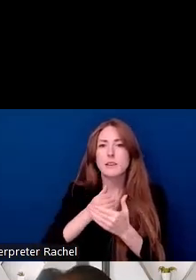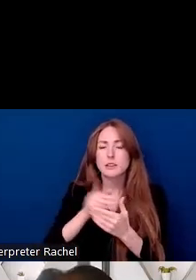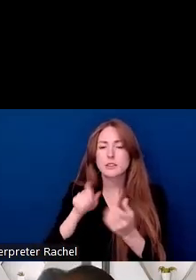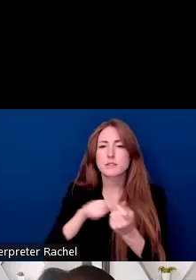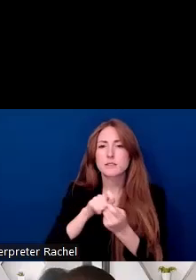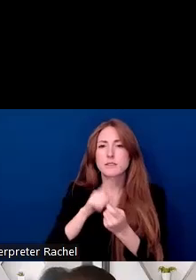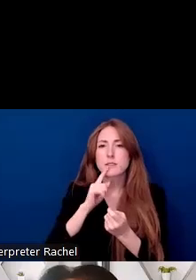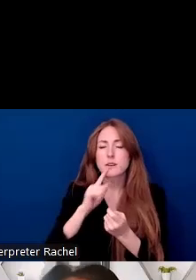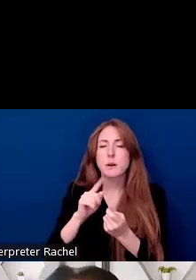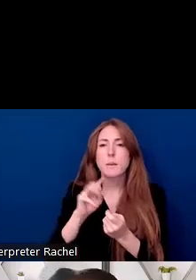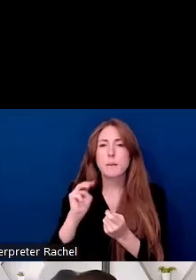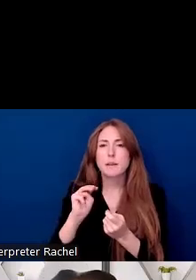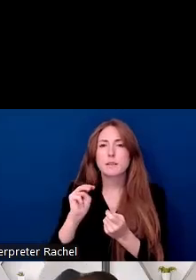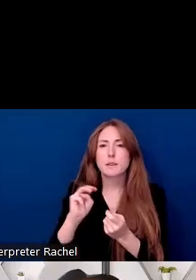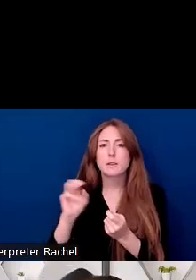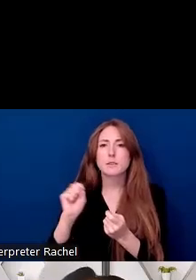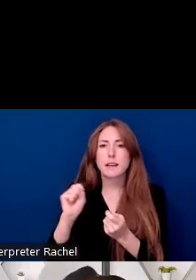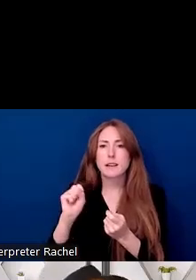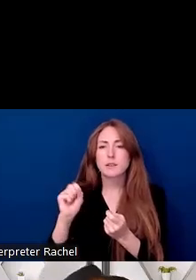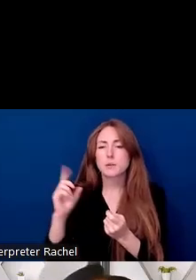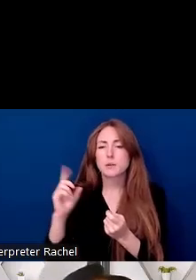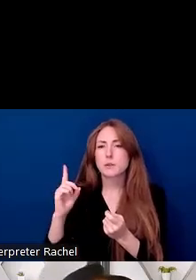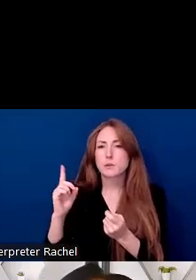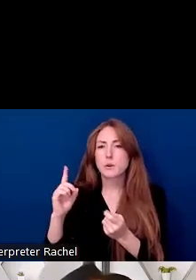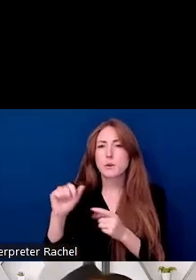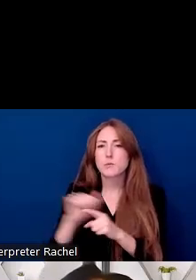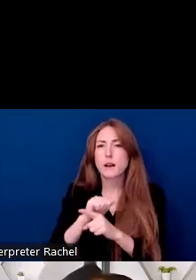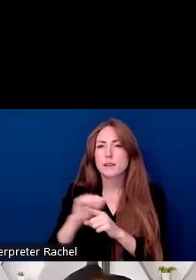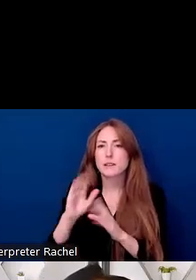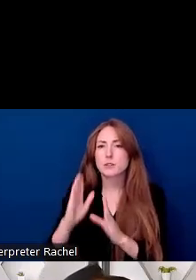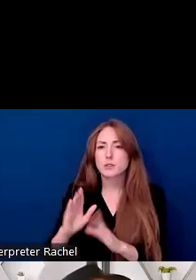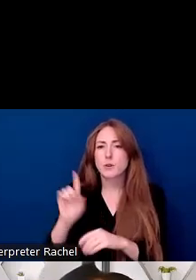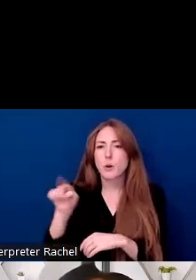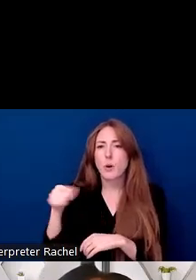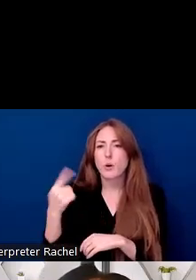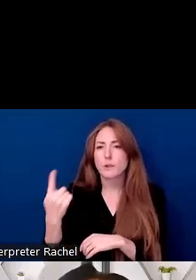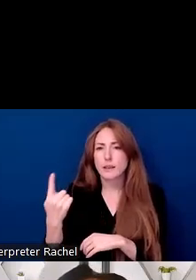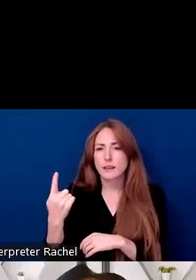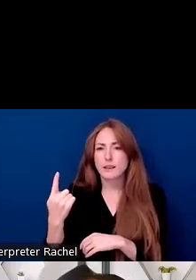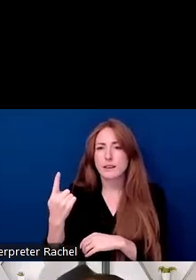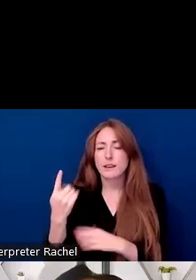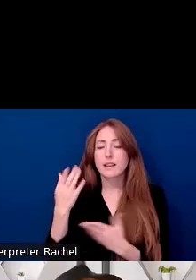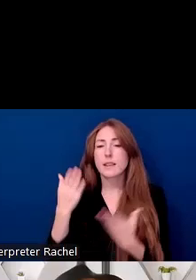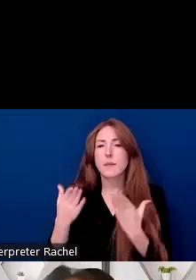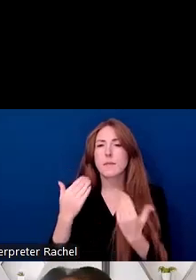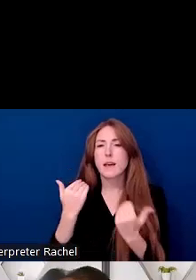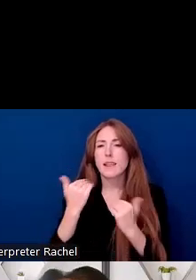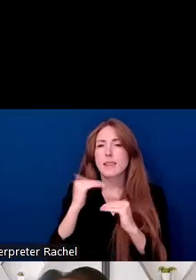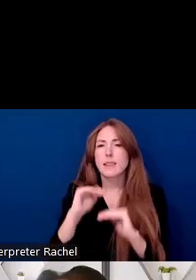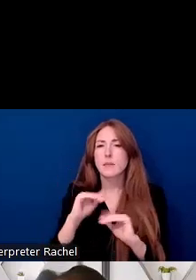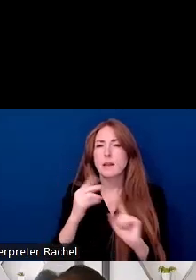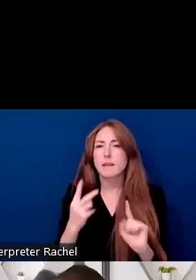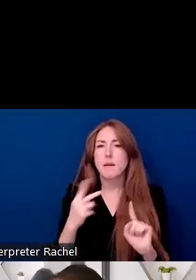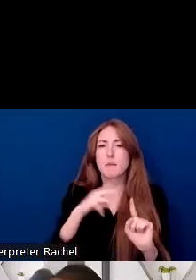practitioners only, that may restrict applying those funding on other foster care disciplines.